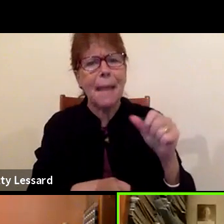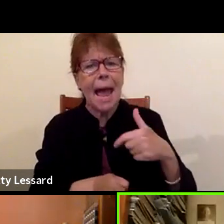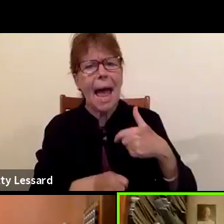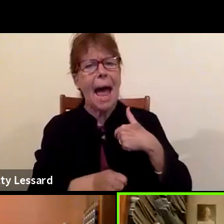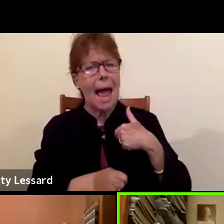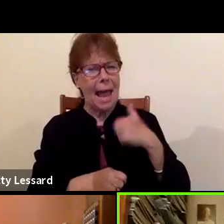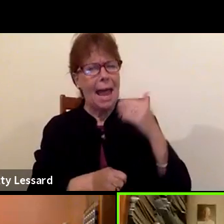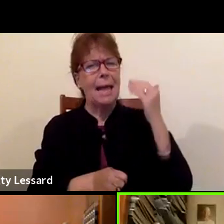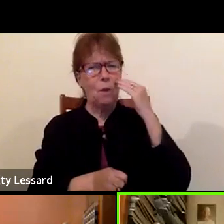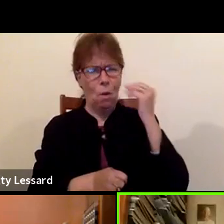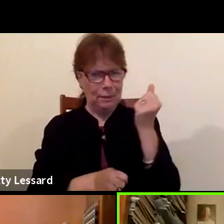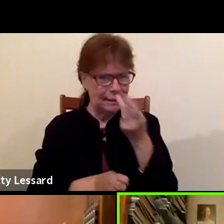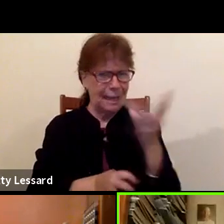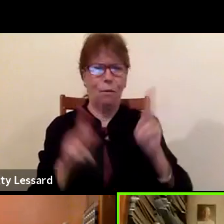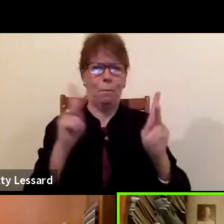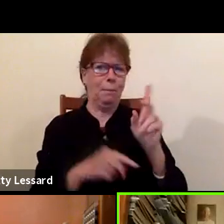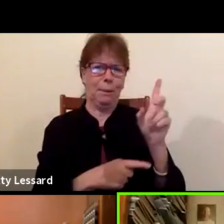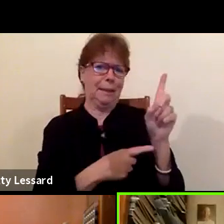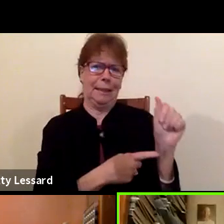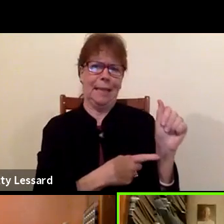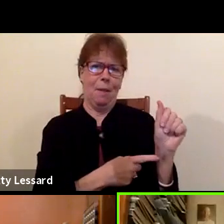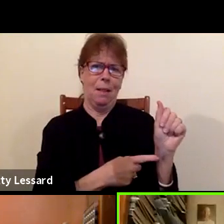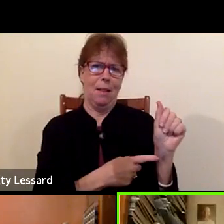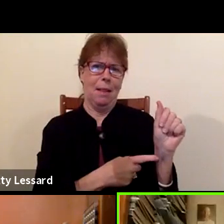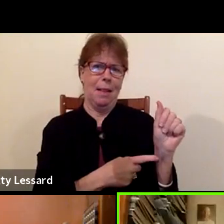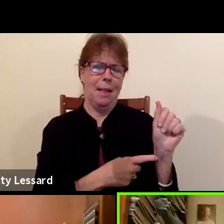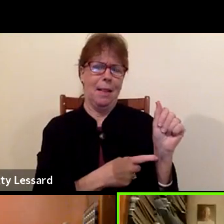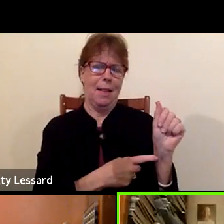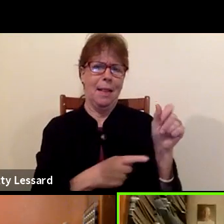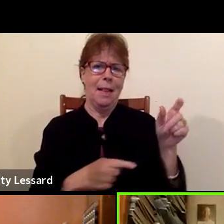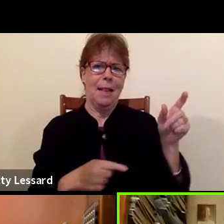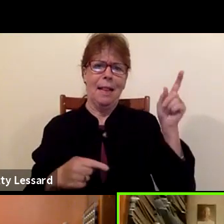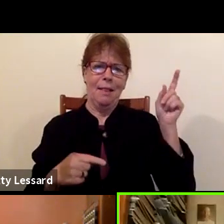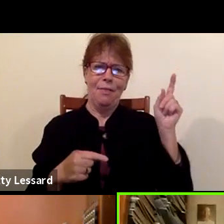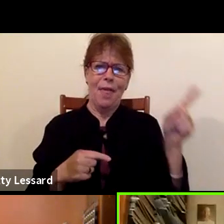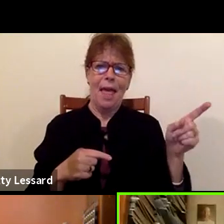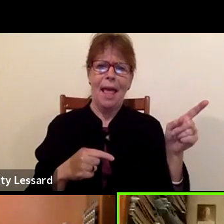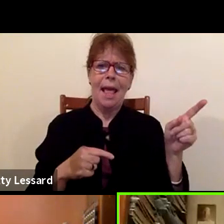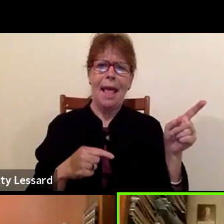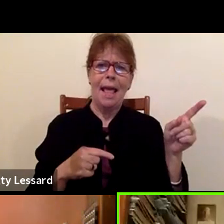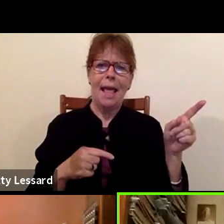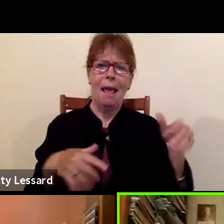≫ Ted: What was that? ≫ Nancy: It was about disability positive job postings?